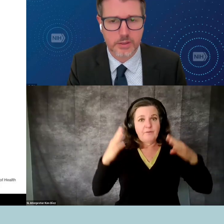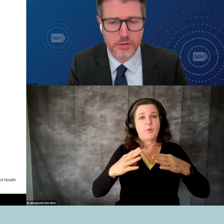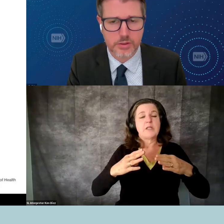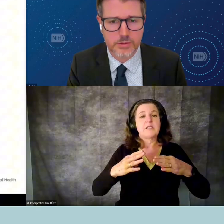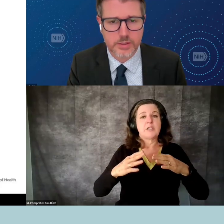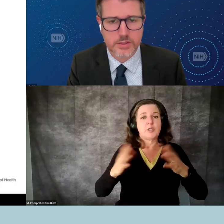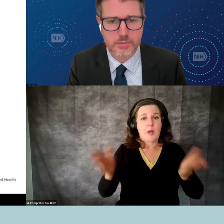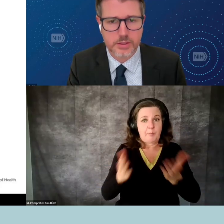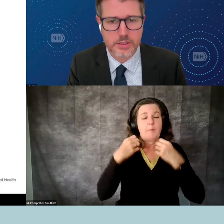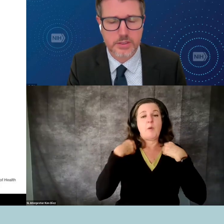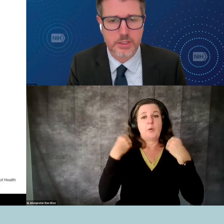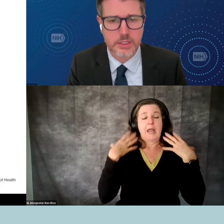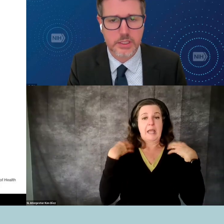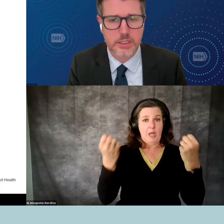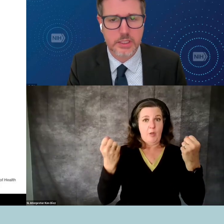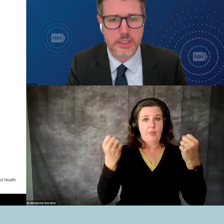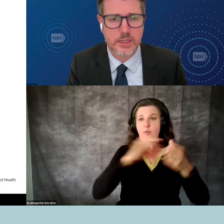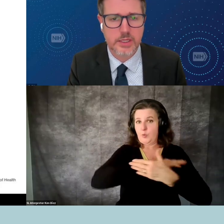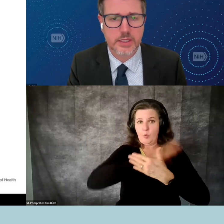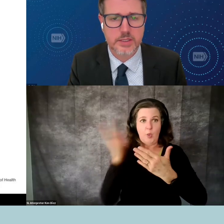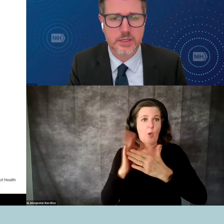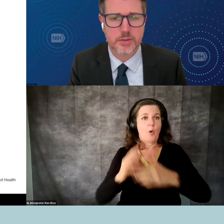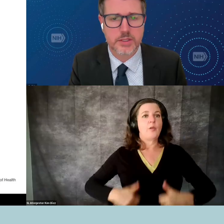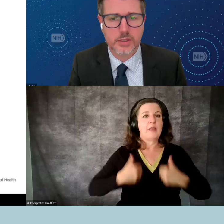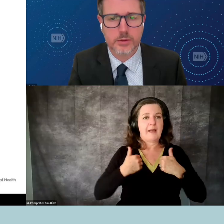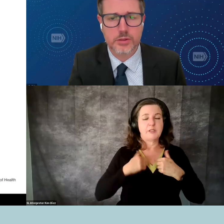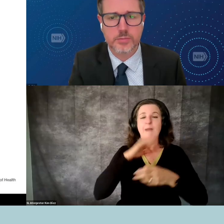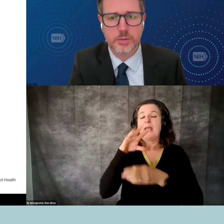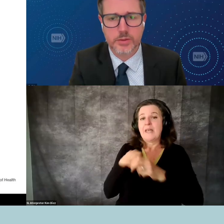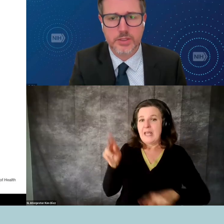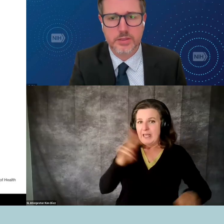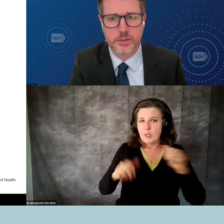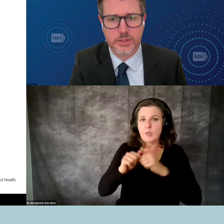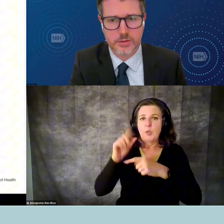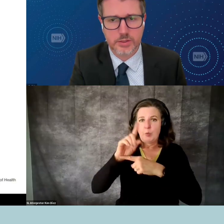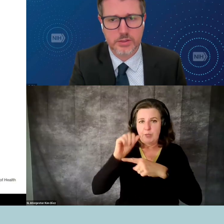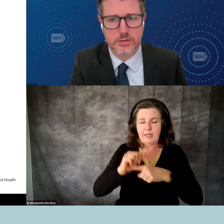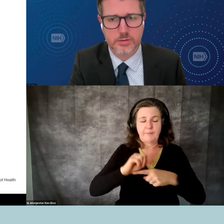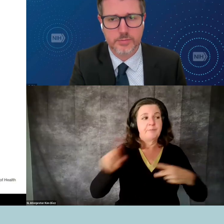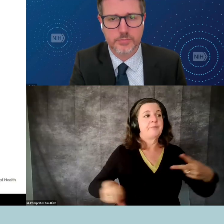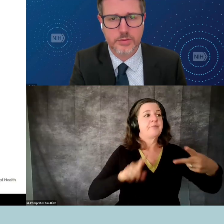including those with disabilities. The next theme is inclusion of people with disabilities in research.